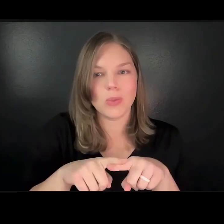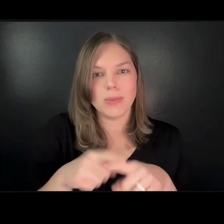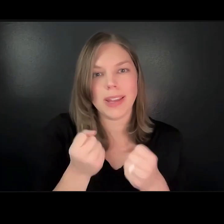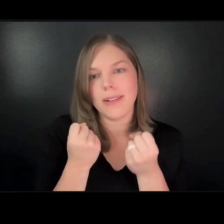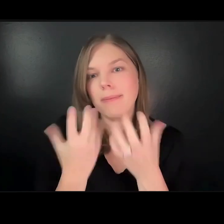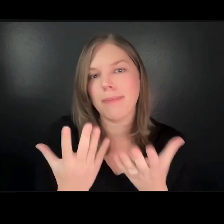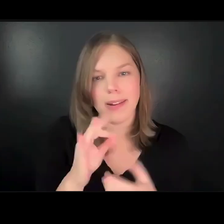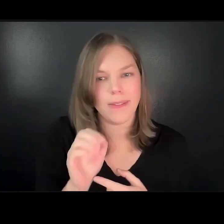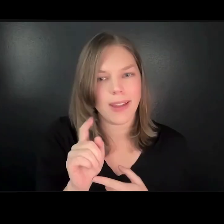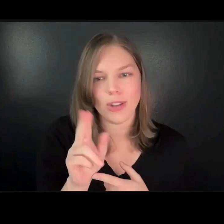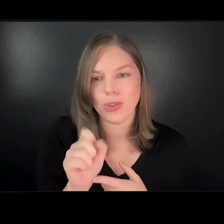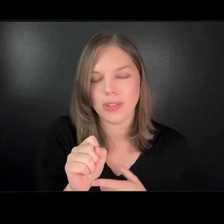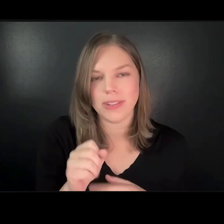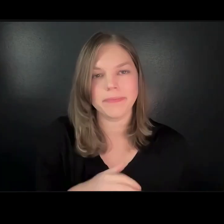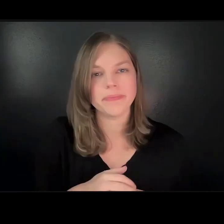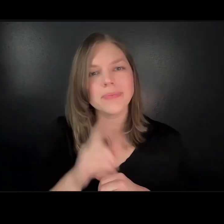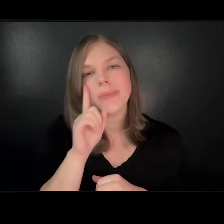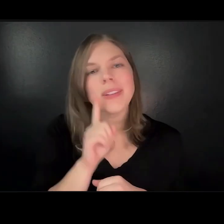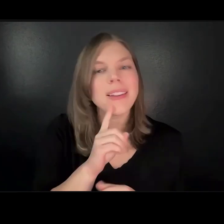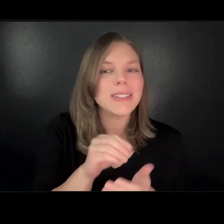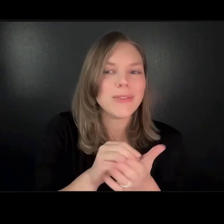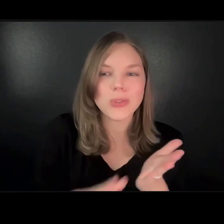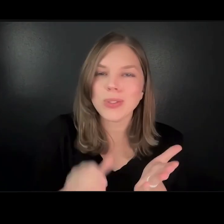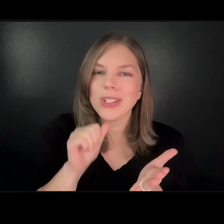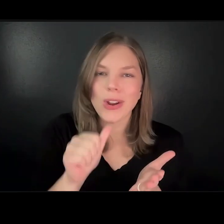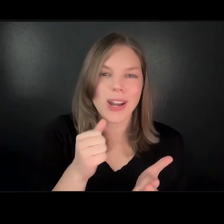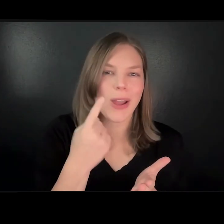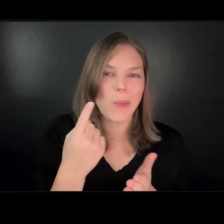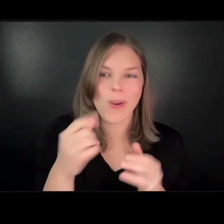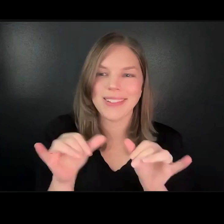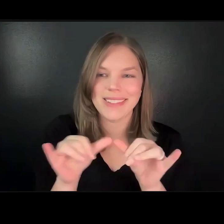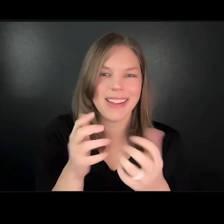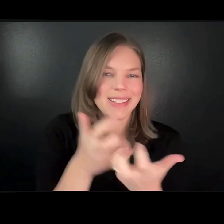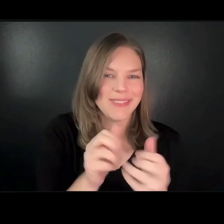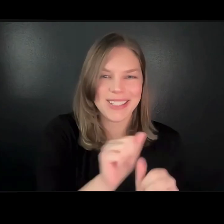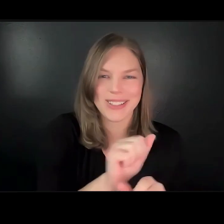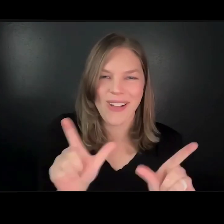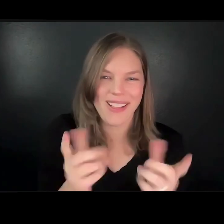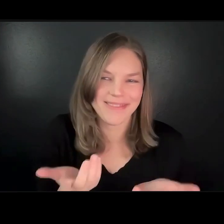Accommodations will depend on many factors. We know deaf students are not one size fits all.